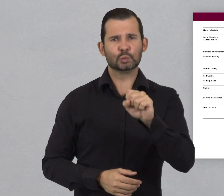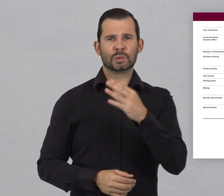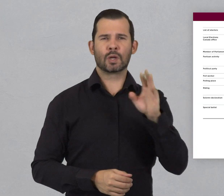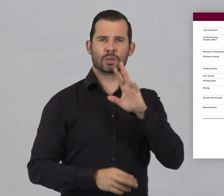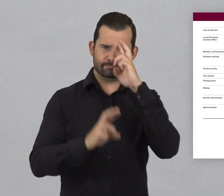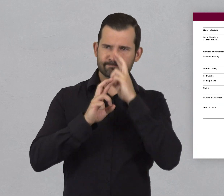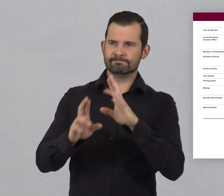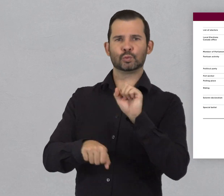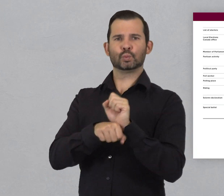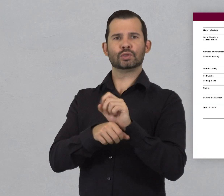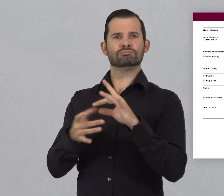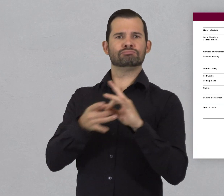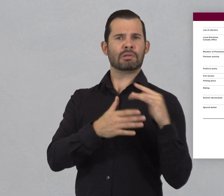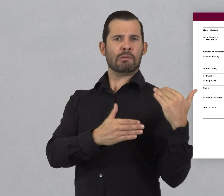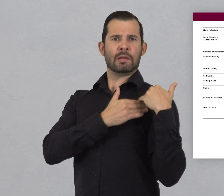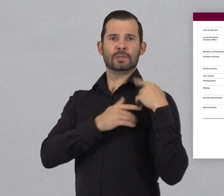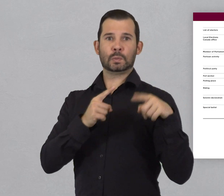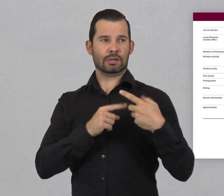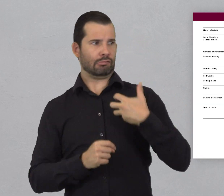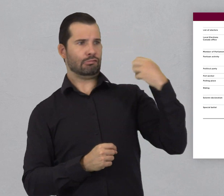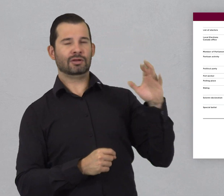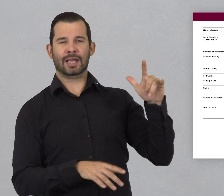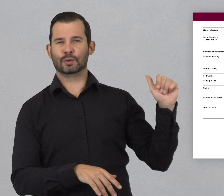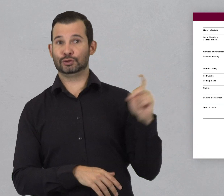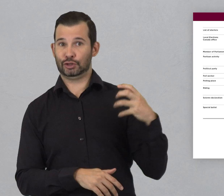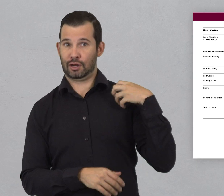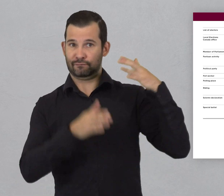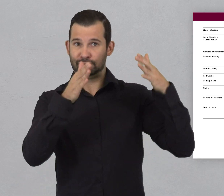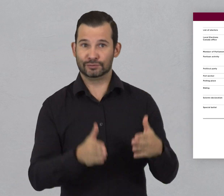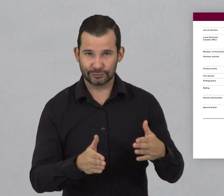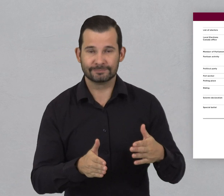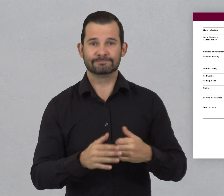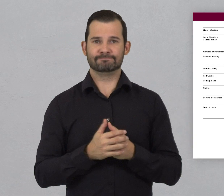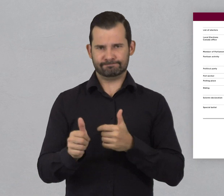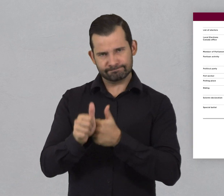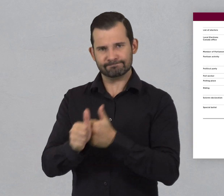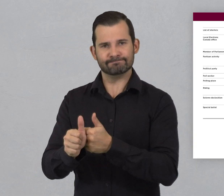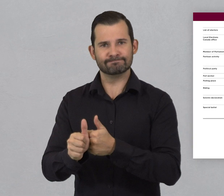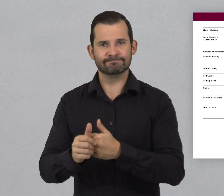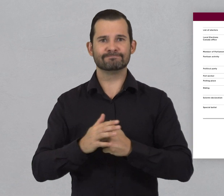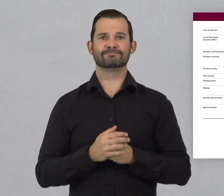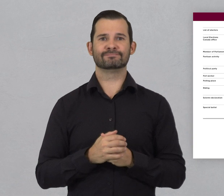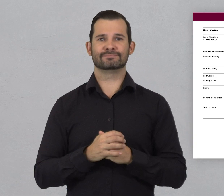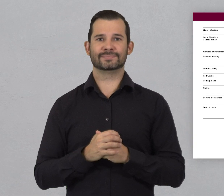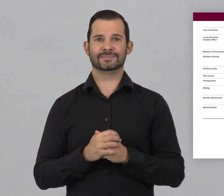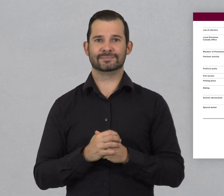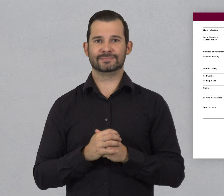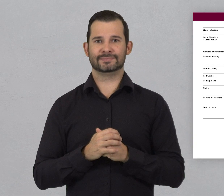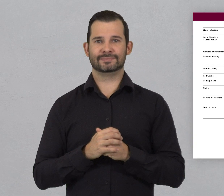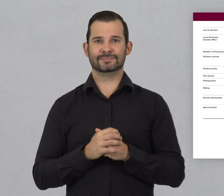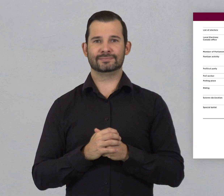and that they will respect their work-related obligations when hired by a returning officer.